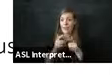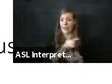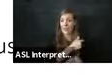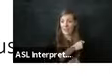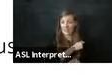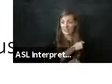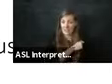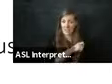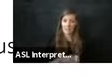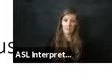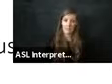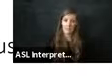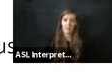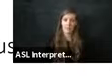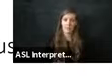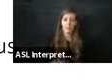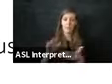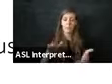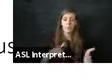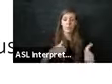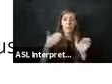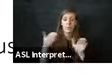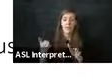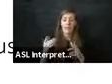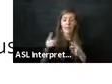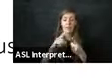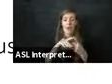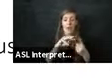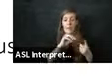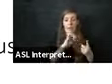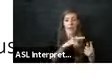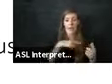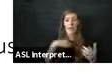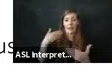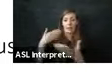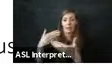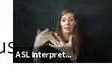When we look at deaths from day to present and we adjust for age,